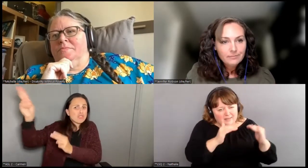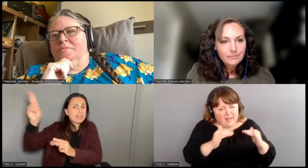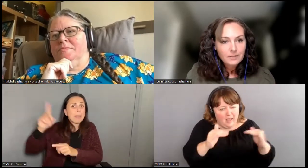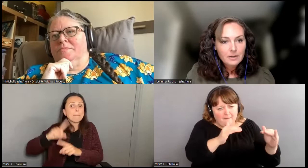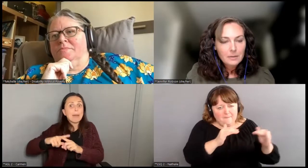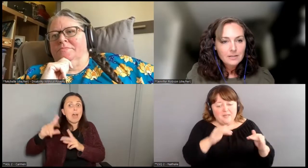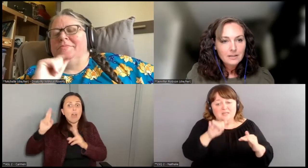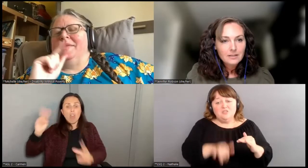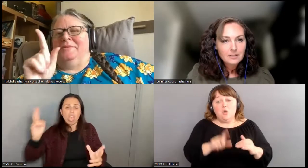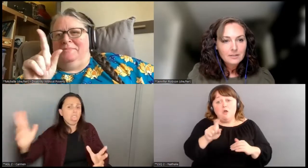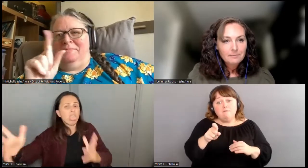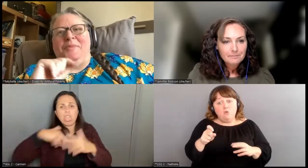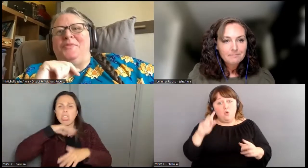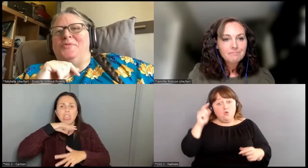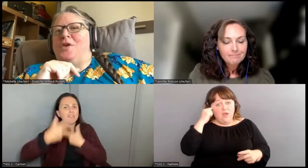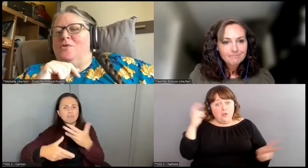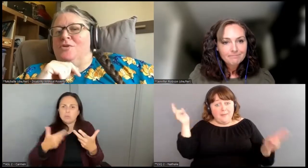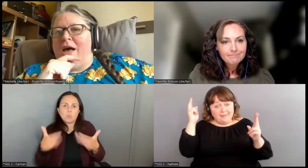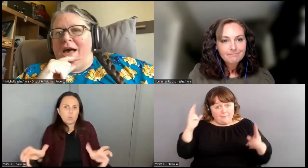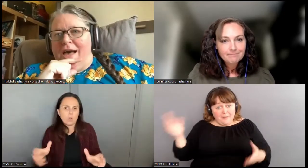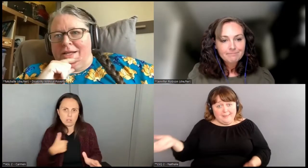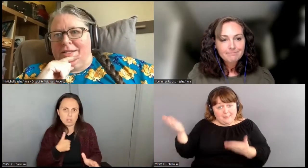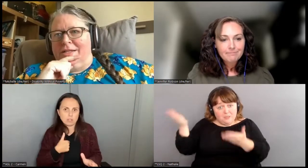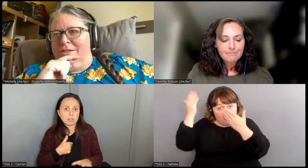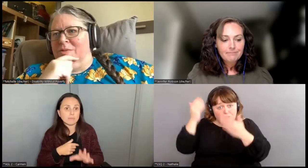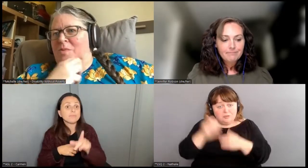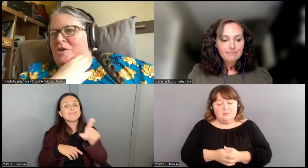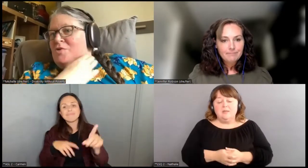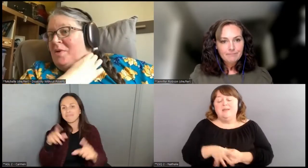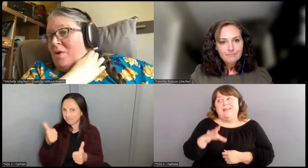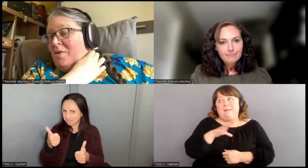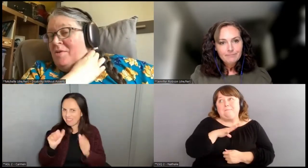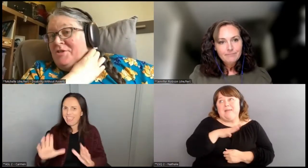IF THAT MAKES SENSE. THOSE ARE EXCELLENT WORDS. WE WANT THEM TO